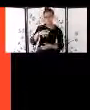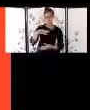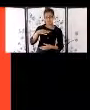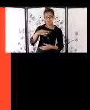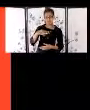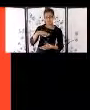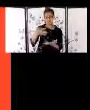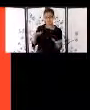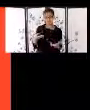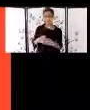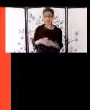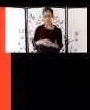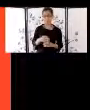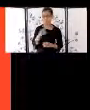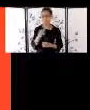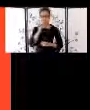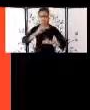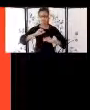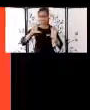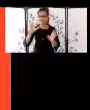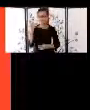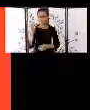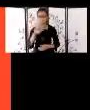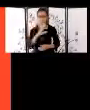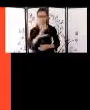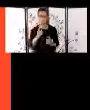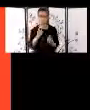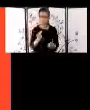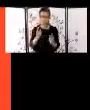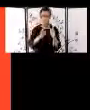understanding of their practice and goals, their relationship to communities or what